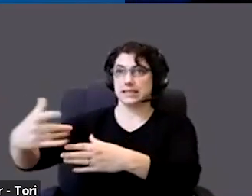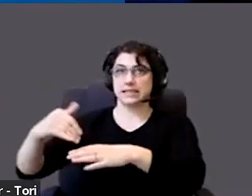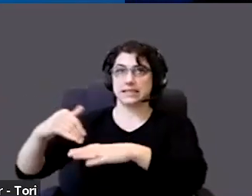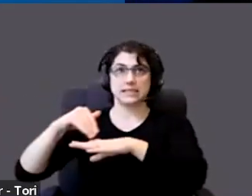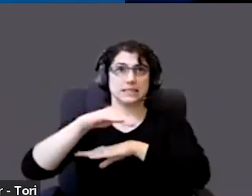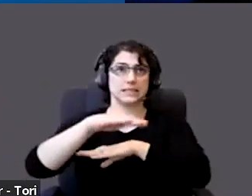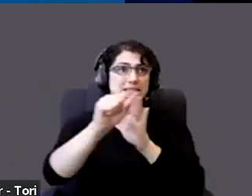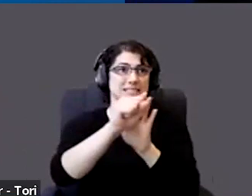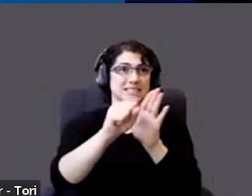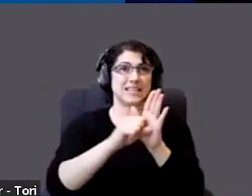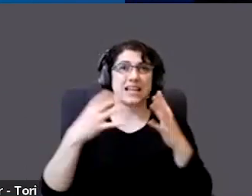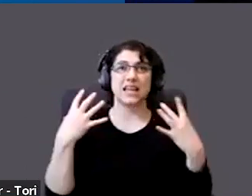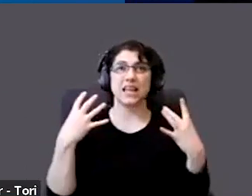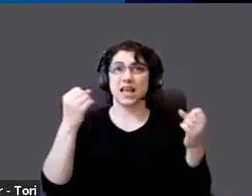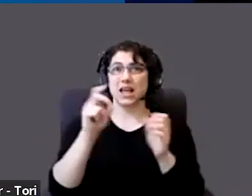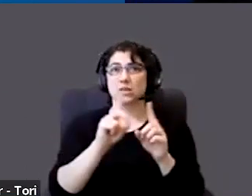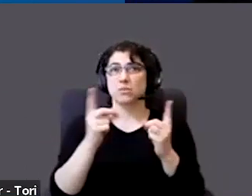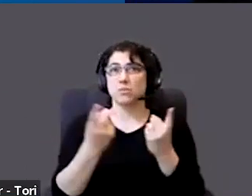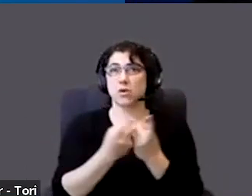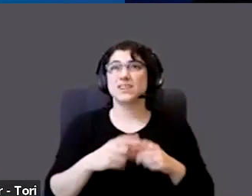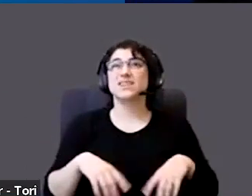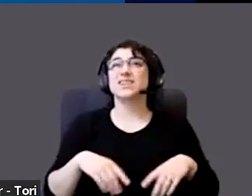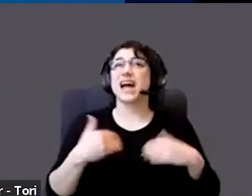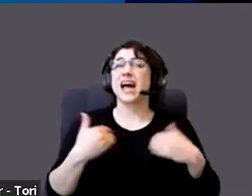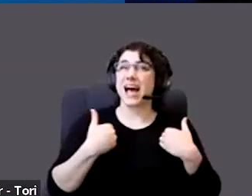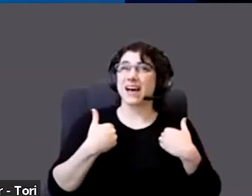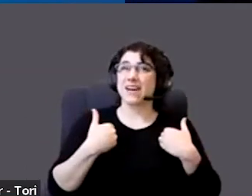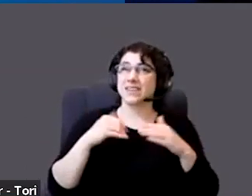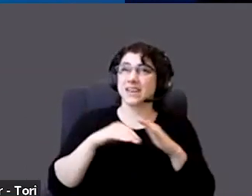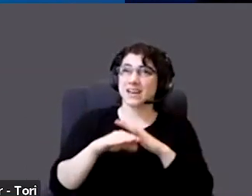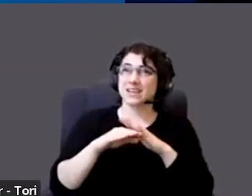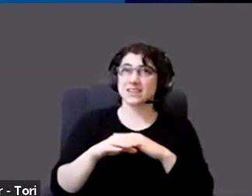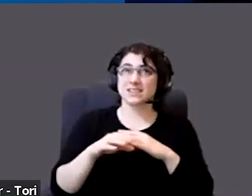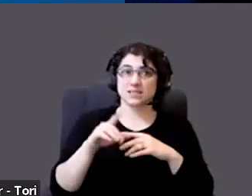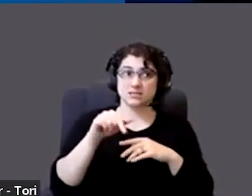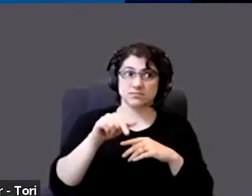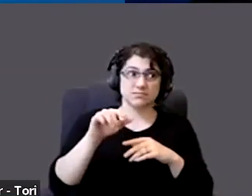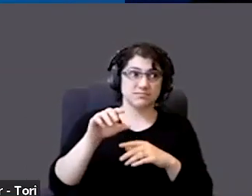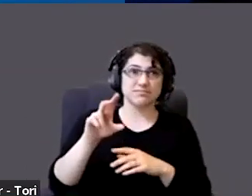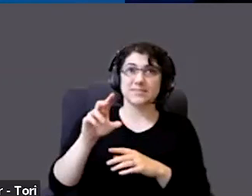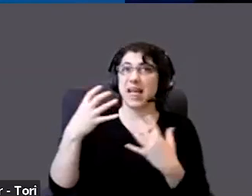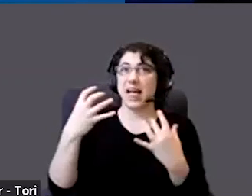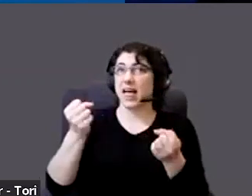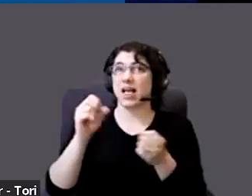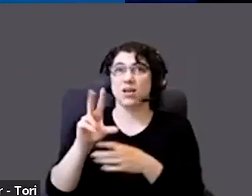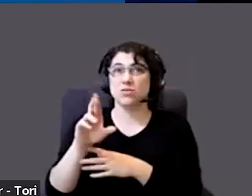to use the electronic health records, which is not just hospitals, it's anywhere where a health record is used. And in fact most